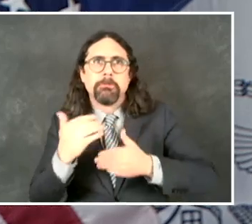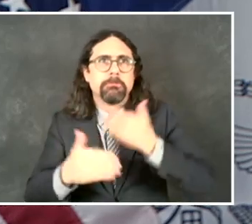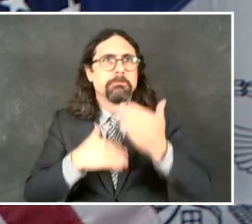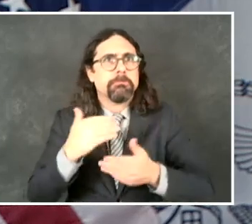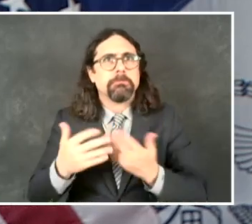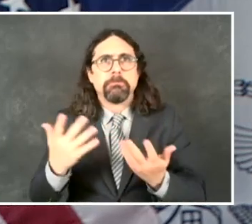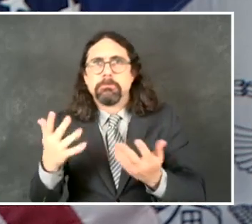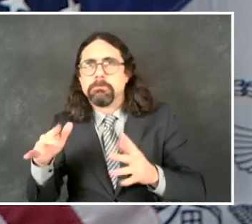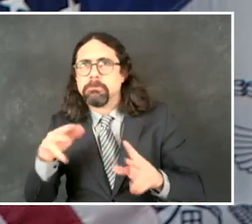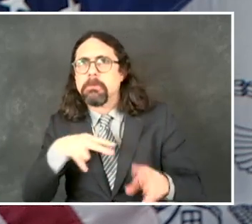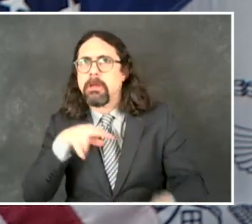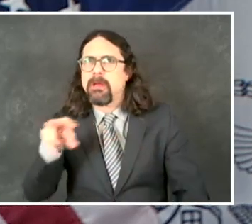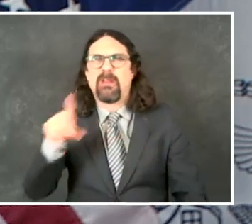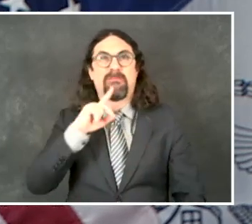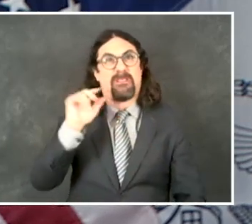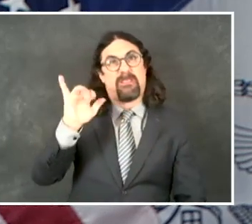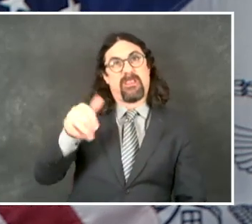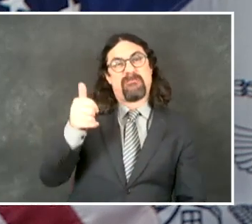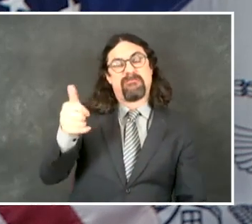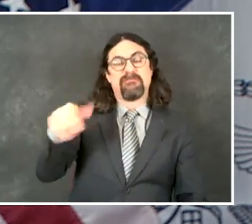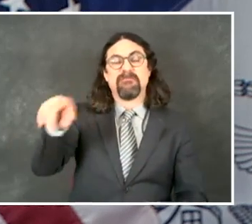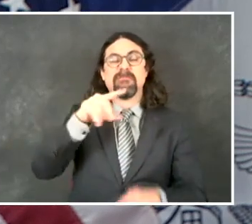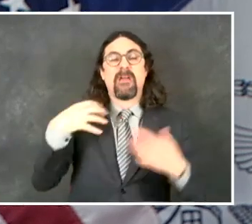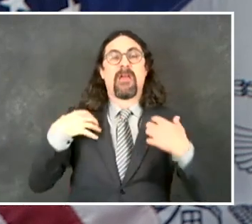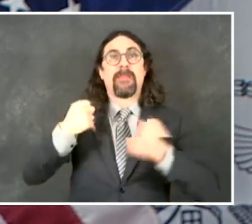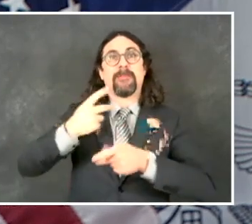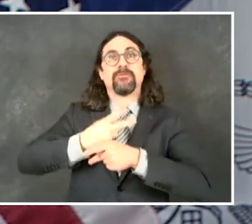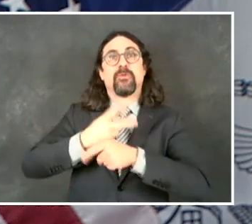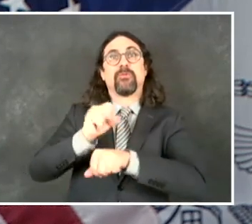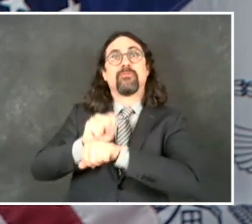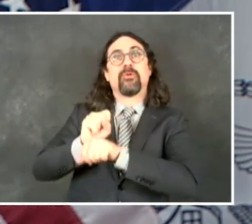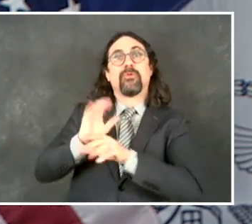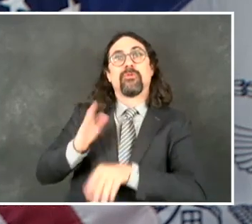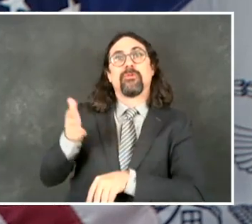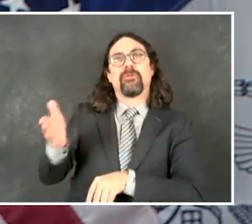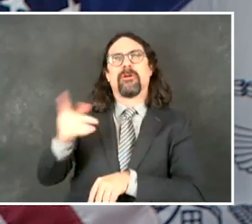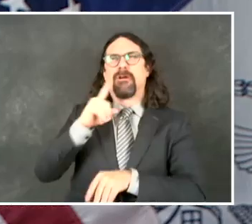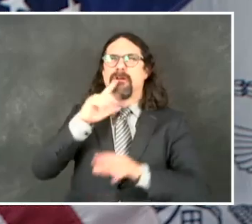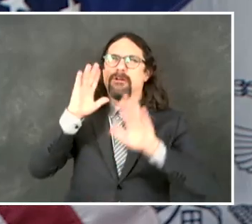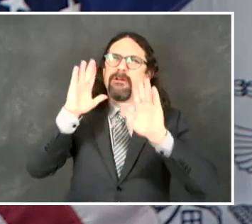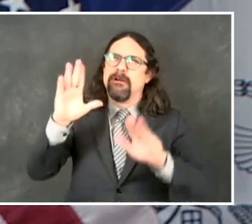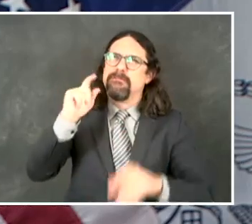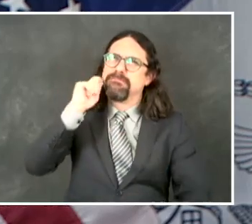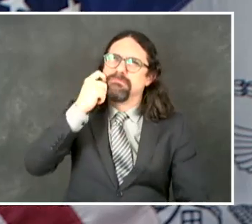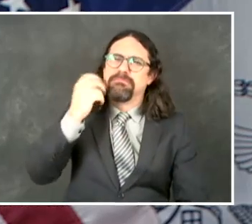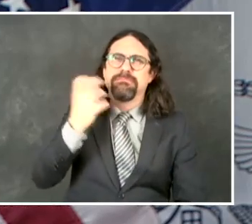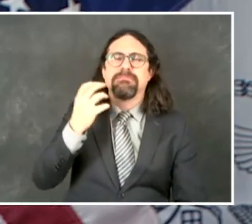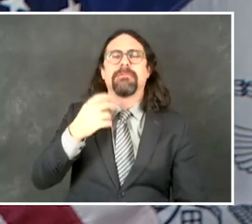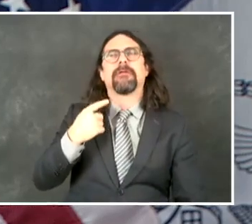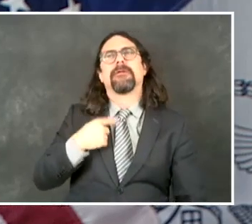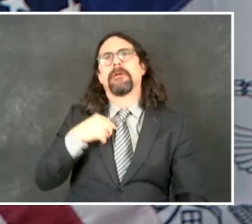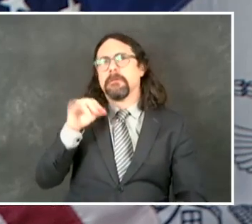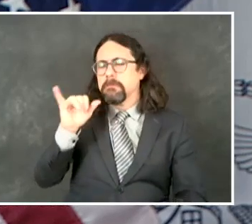CENTER. I WENT THERE TO SEE HOW THE TESTING WAS BEING DONE, TO SEE HOW OUR EXTRAORDINARY HEALTH CARE WORRSKE AT THE FNROTI LNE ARE